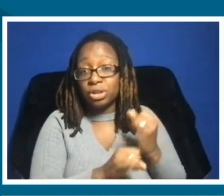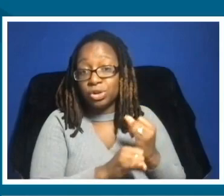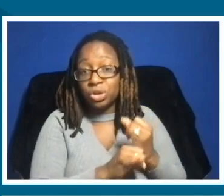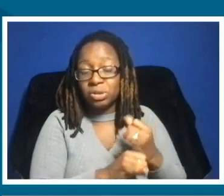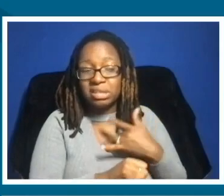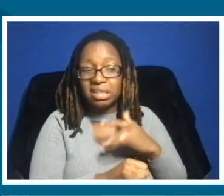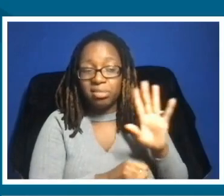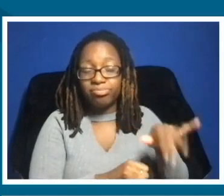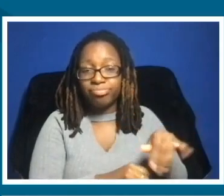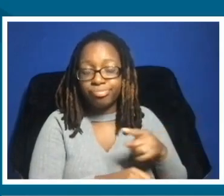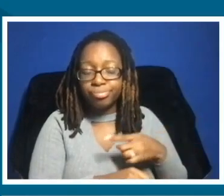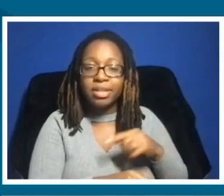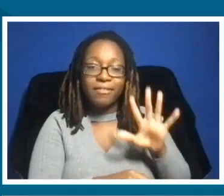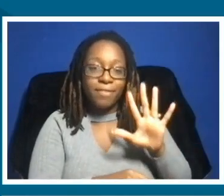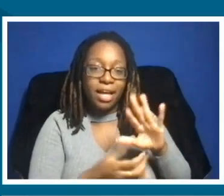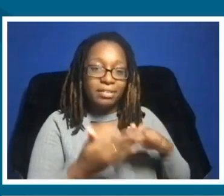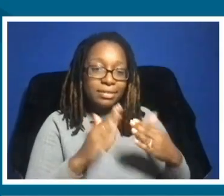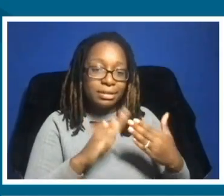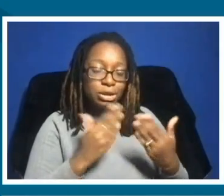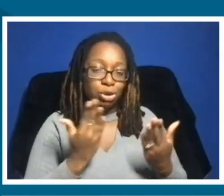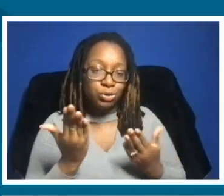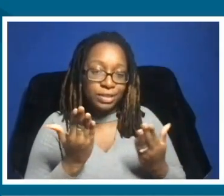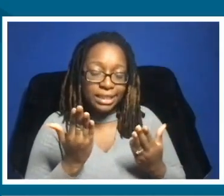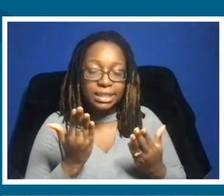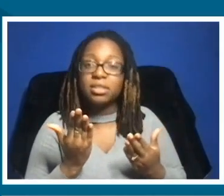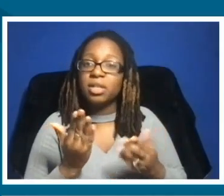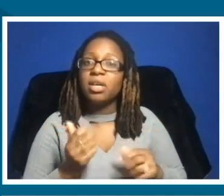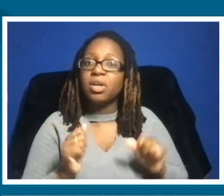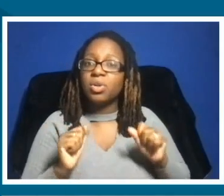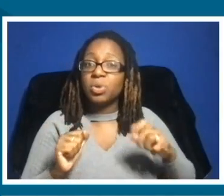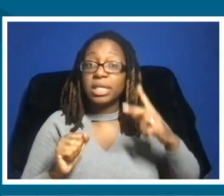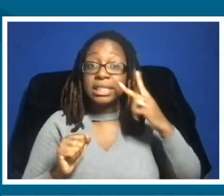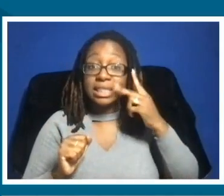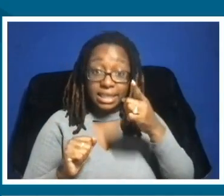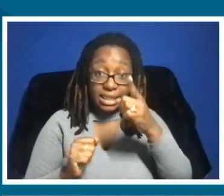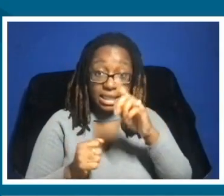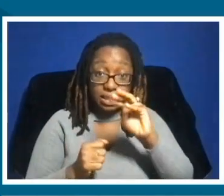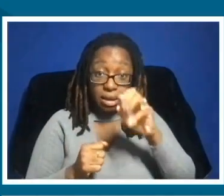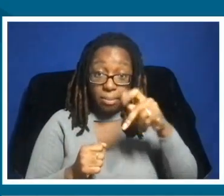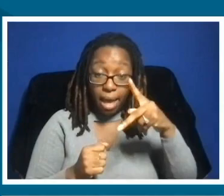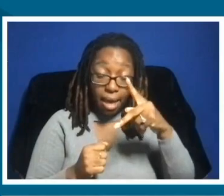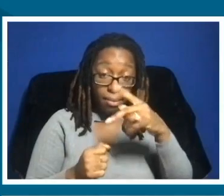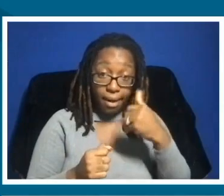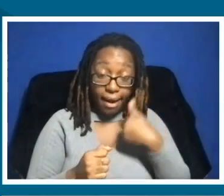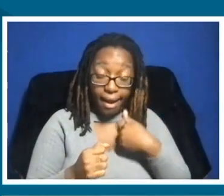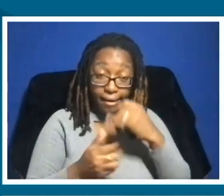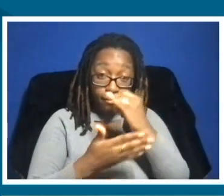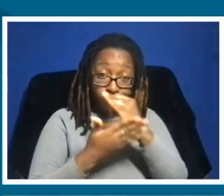services and as you can see from this map we